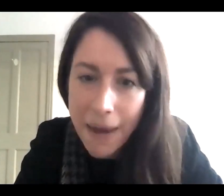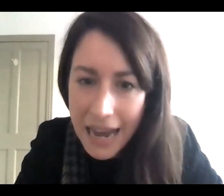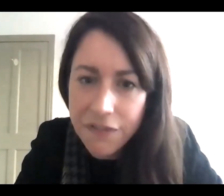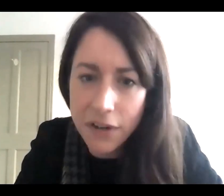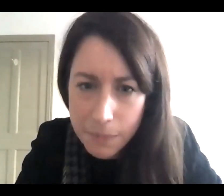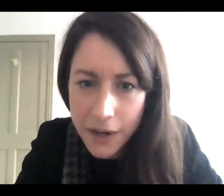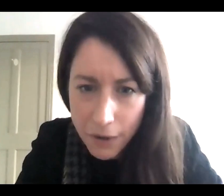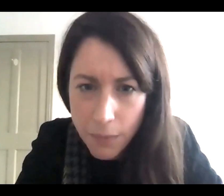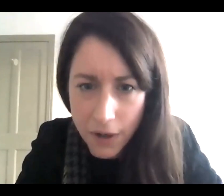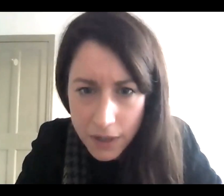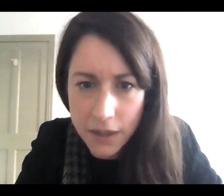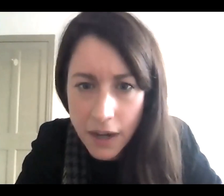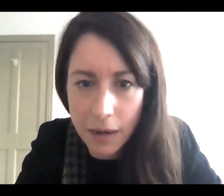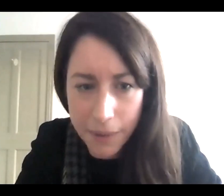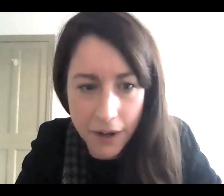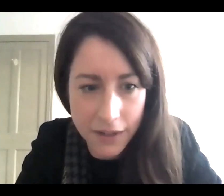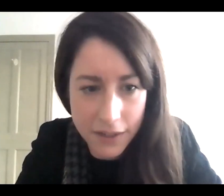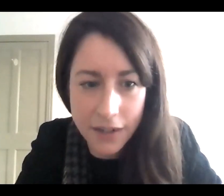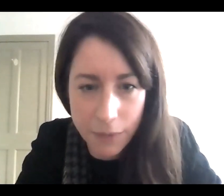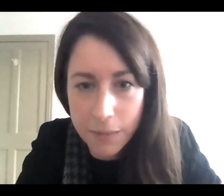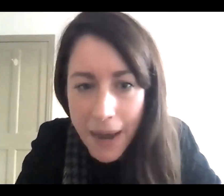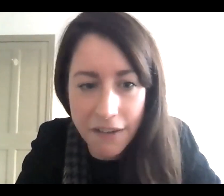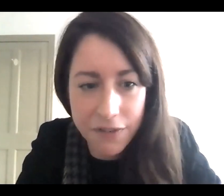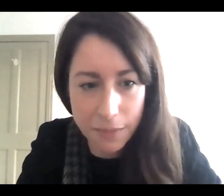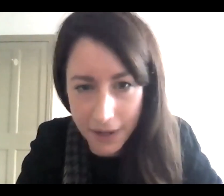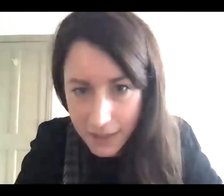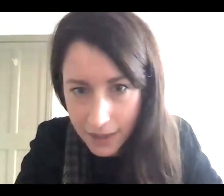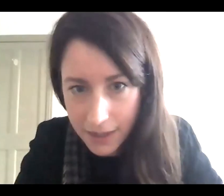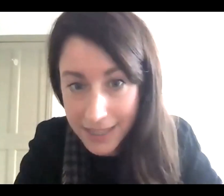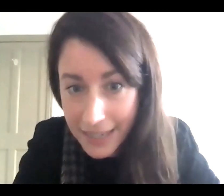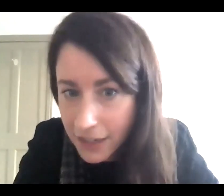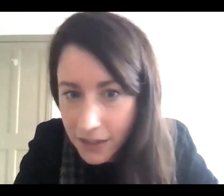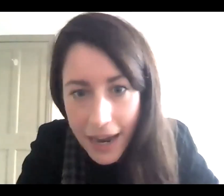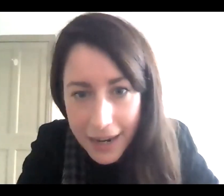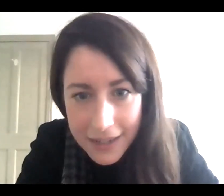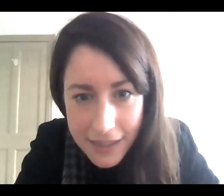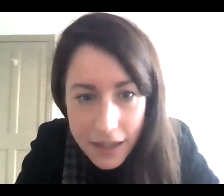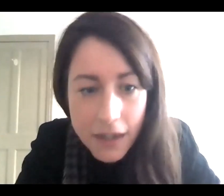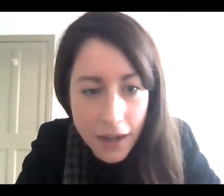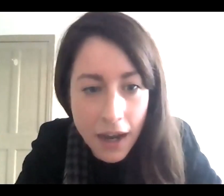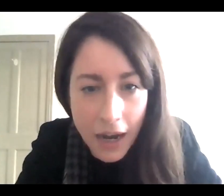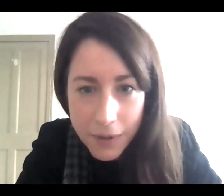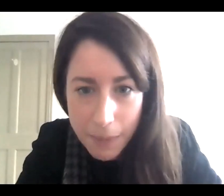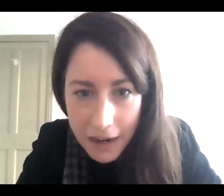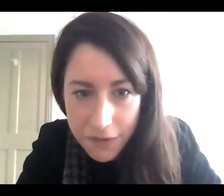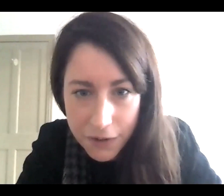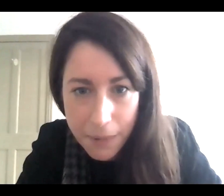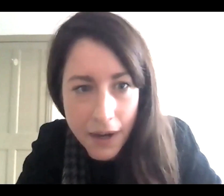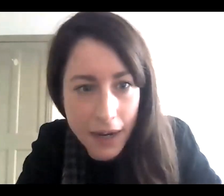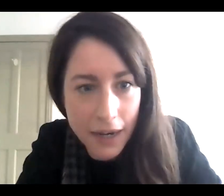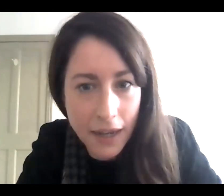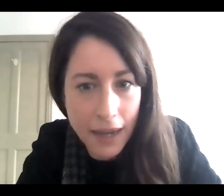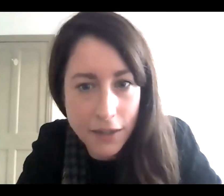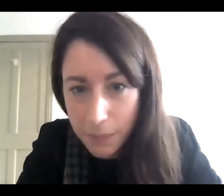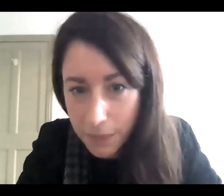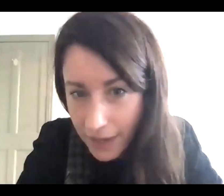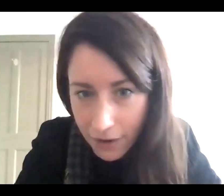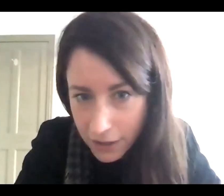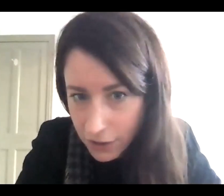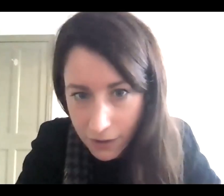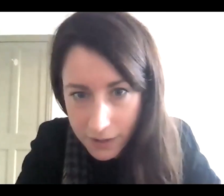baffled by her work, i'll be honest. I was baffled by the syntax, I was baffled by some of the